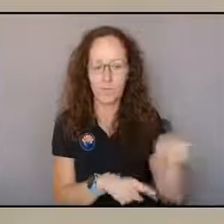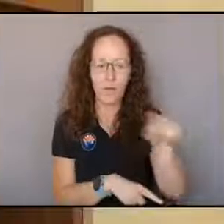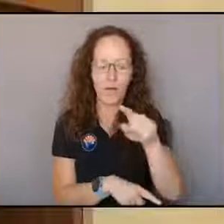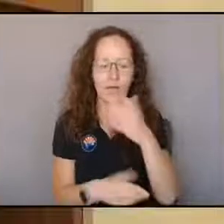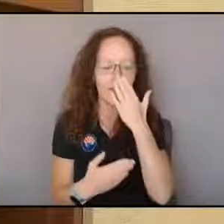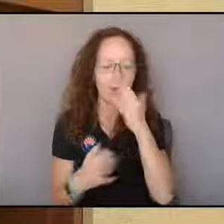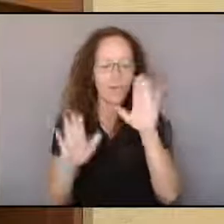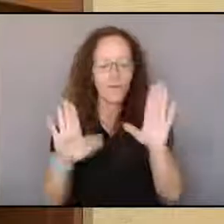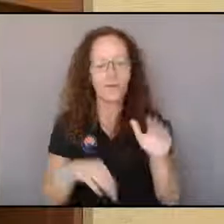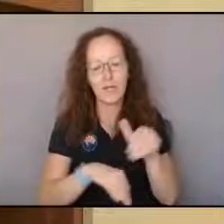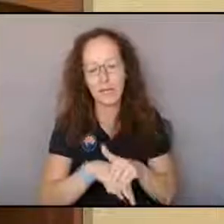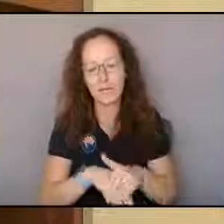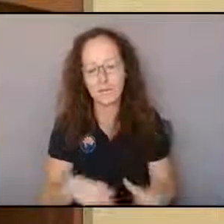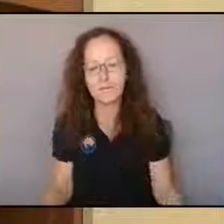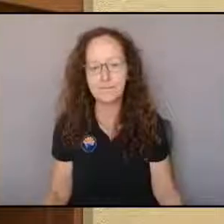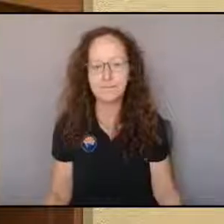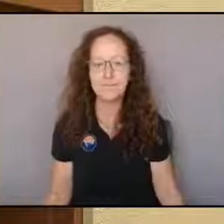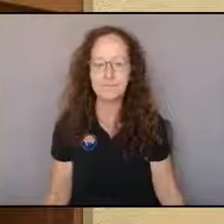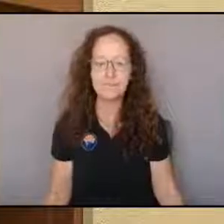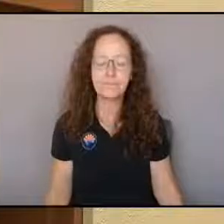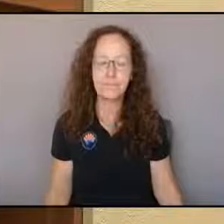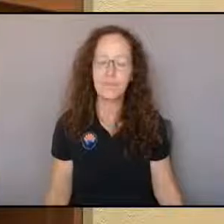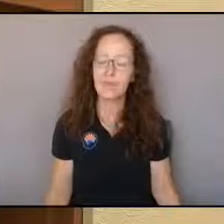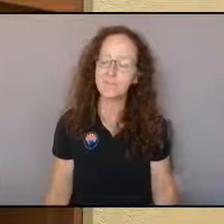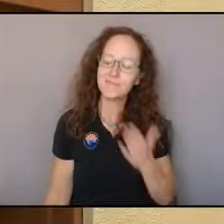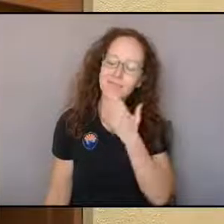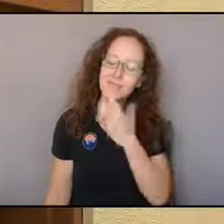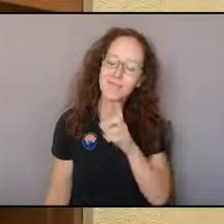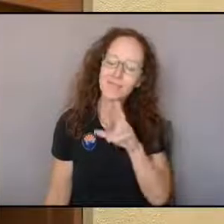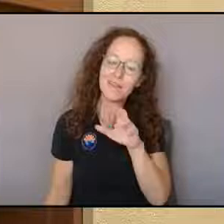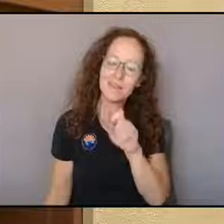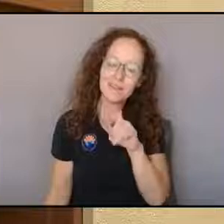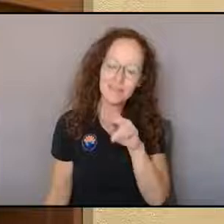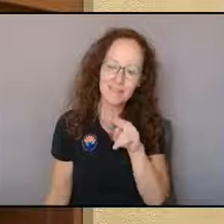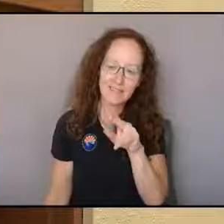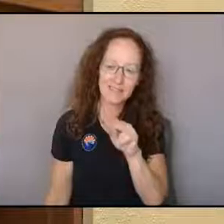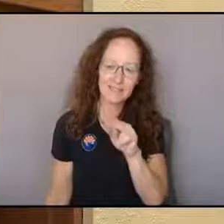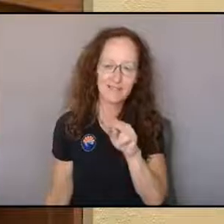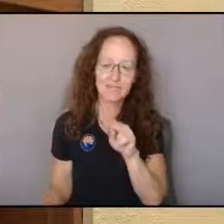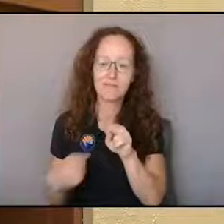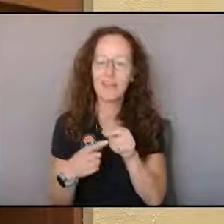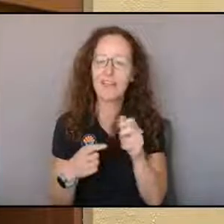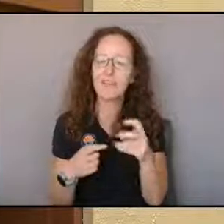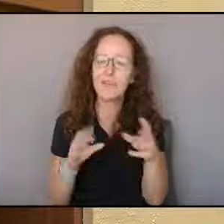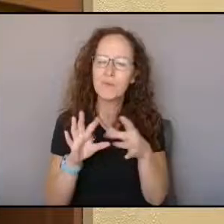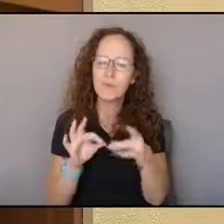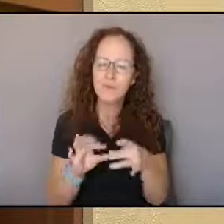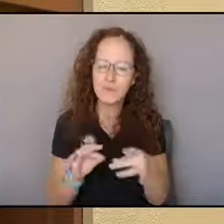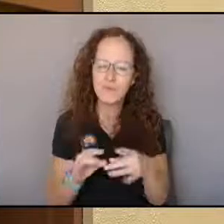FEEL SUPPORTED. THANK YOU, AND HAVE A GREAT NIGHT. THANK YOU, DUSTAN. AND JUST A COUPLE NOTES.